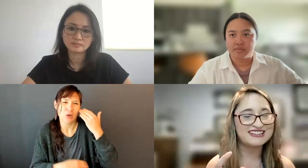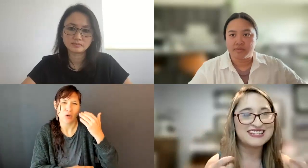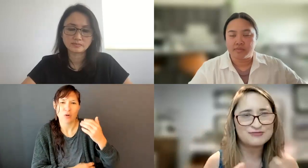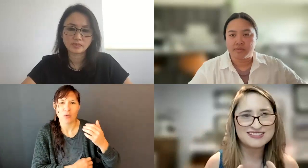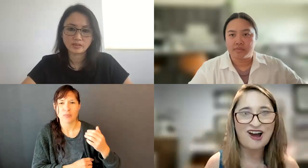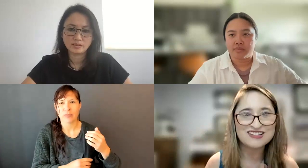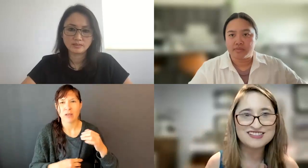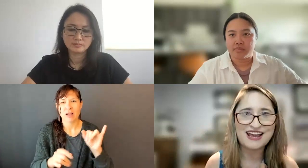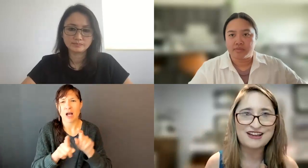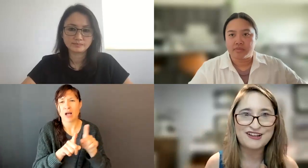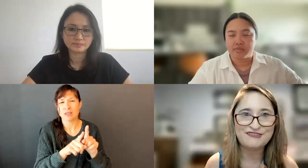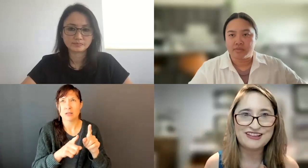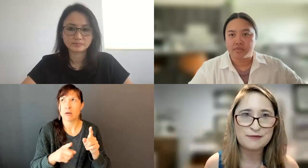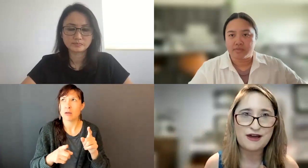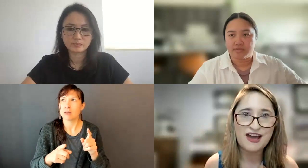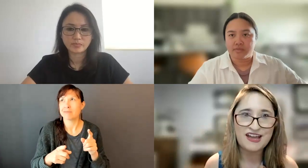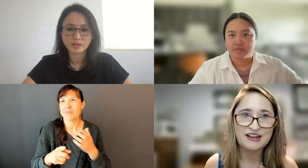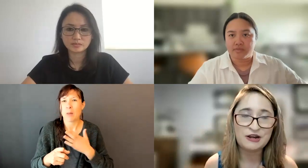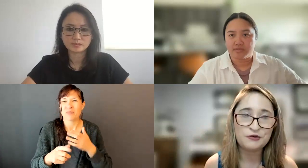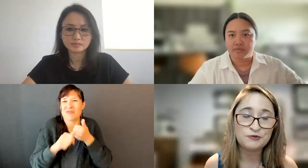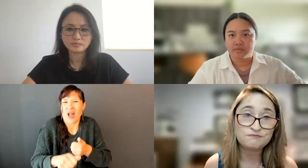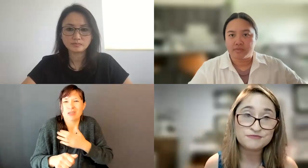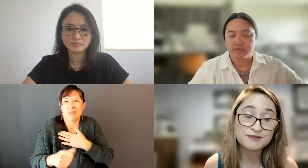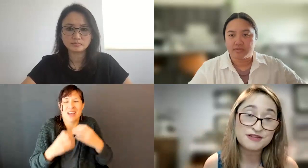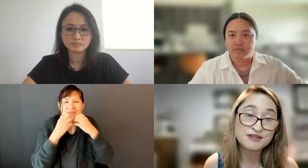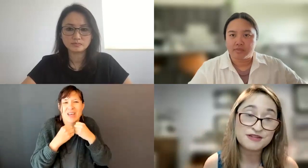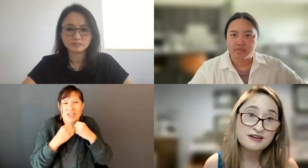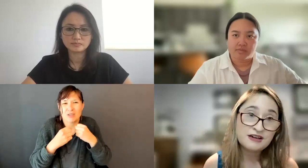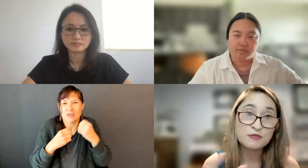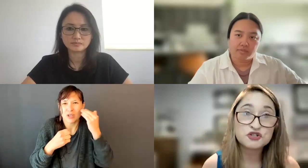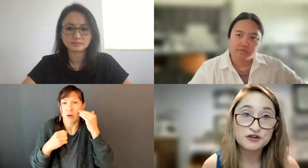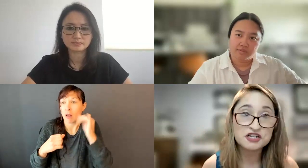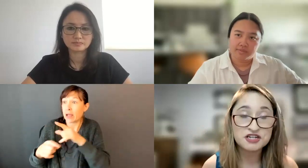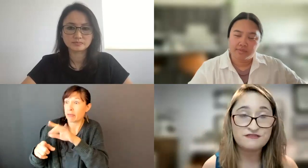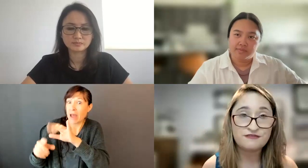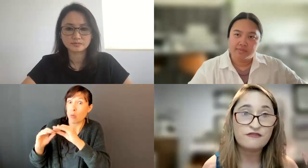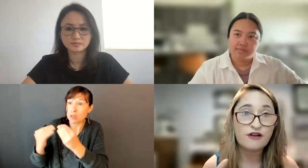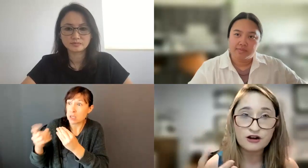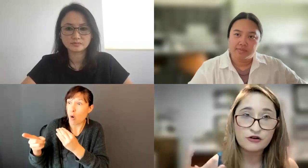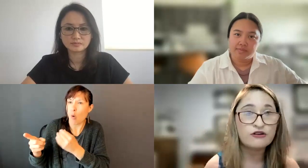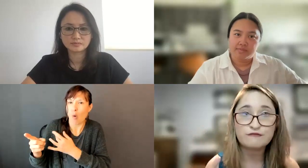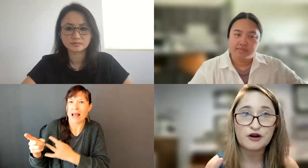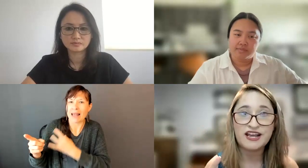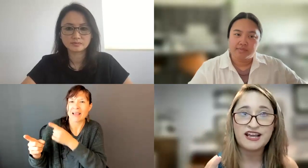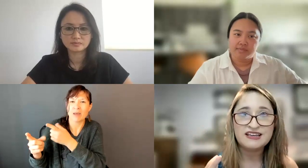like this was a cause that I could really get behind. I know sometimes commercial production of art or marketing